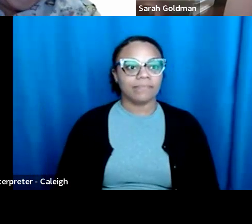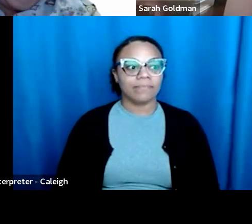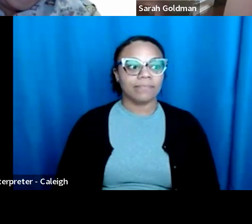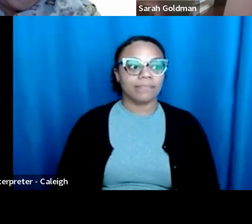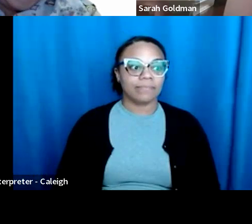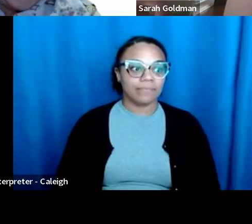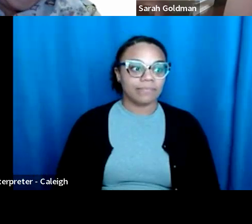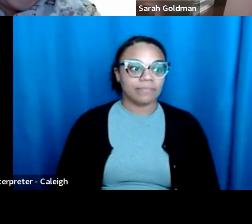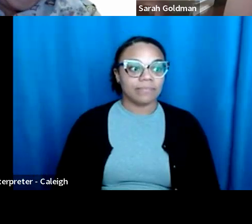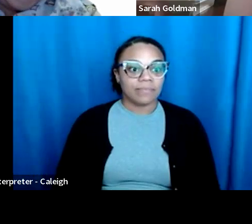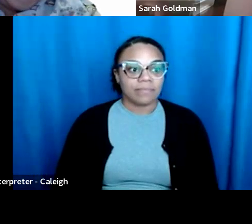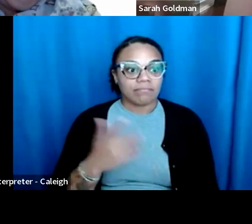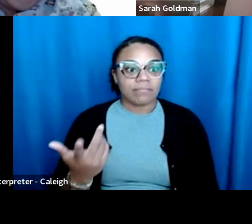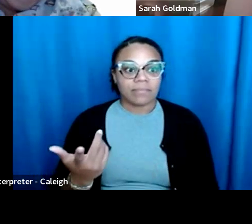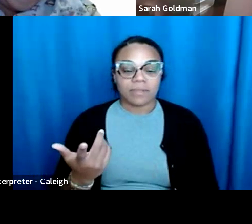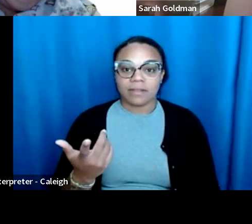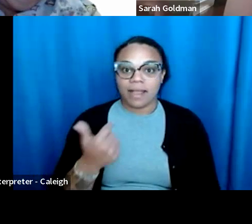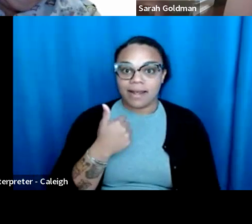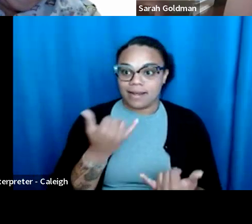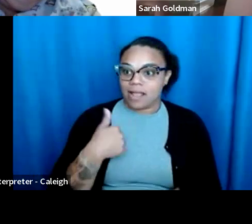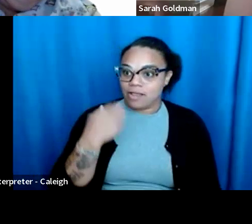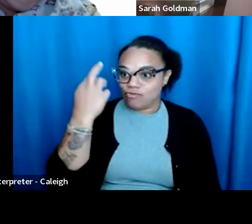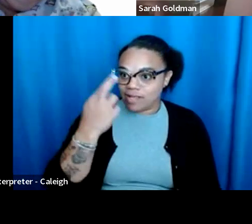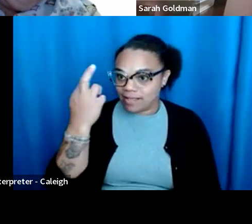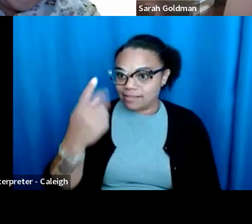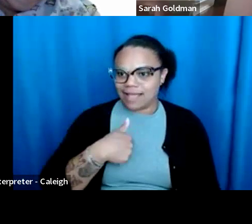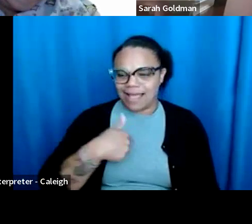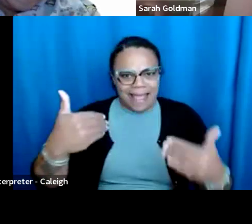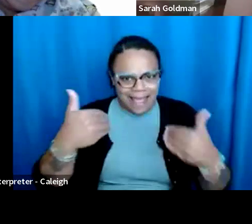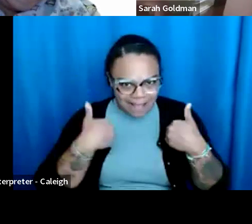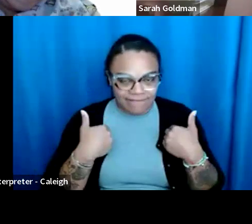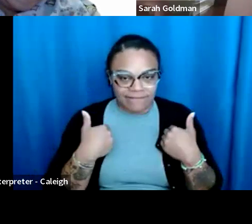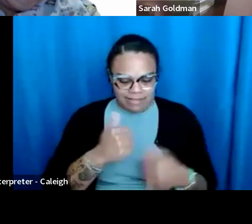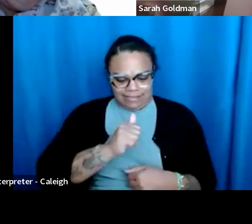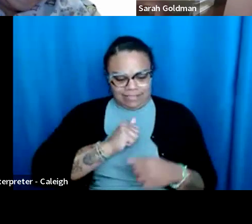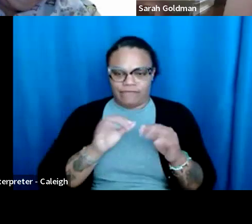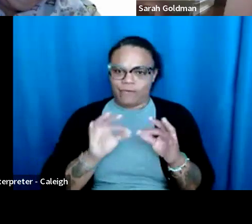And realizing that I have self-worth not just as a person,